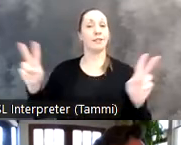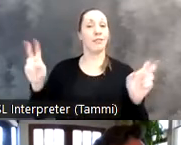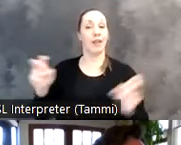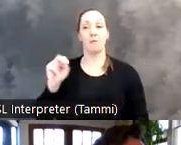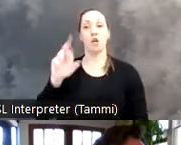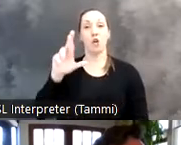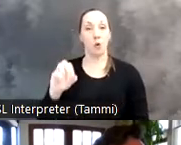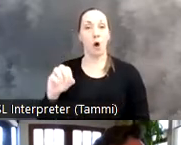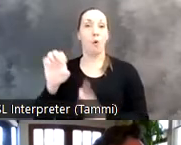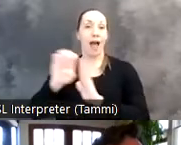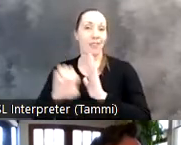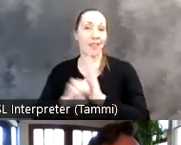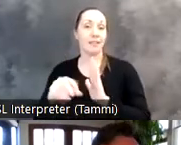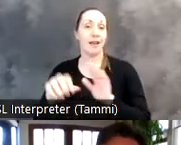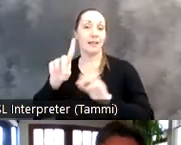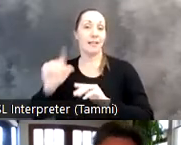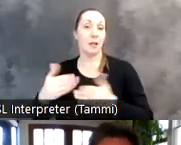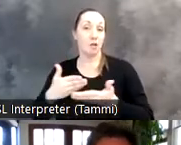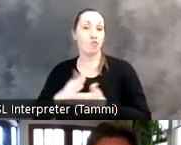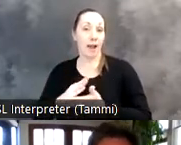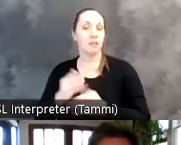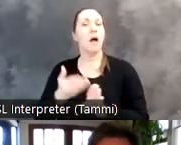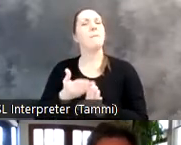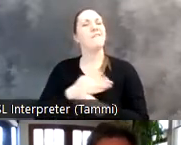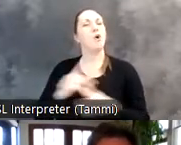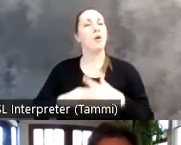session. Today